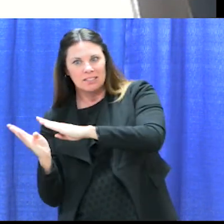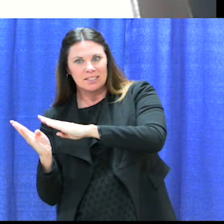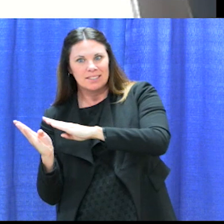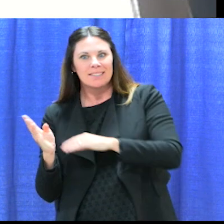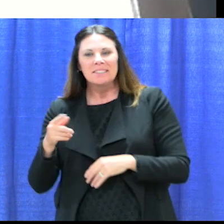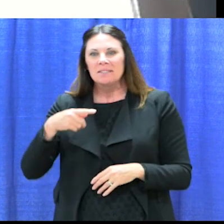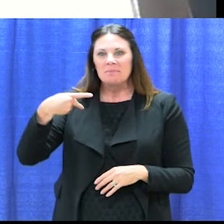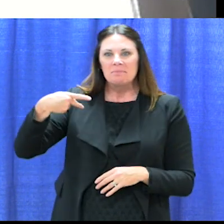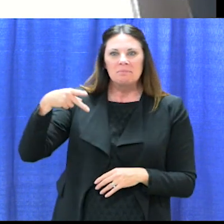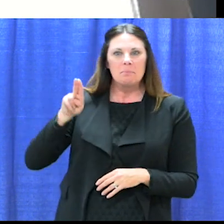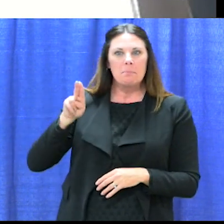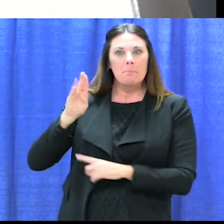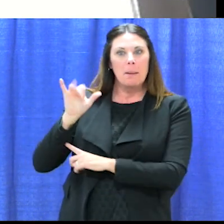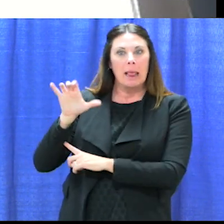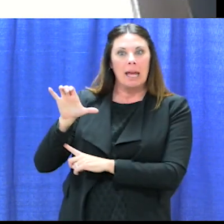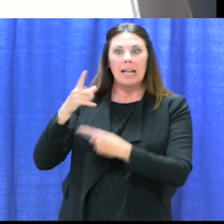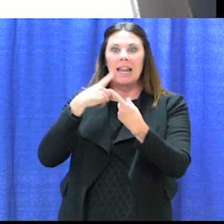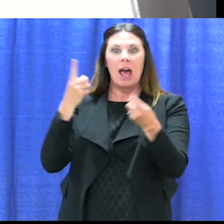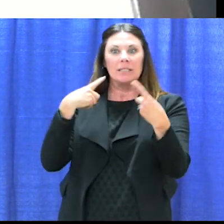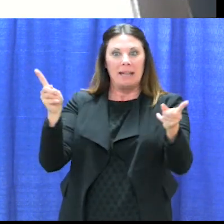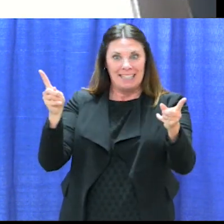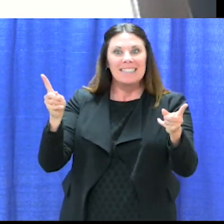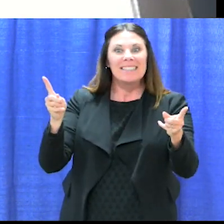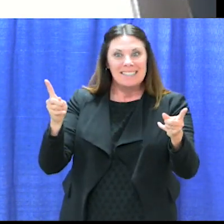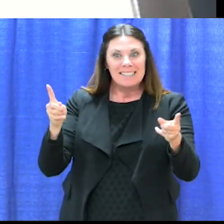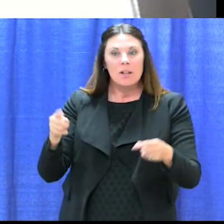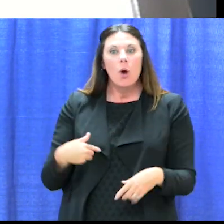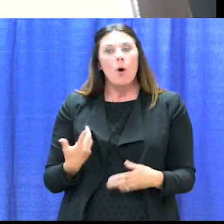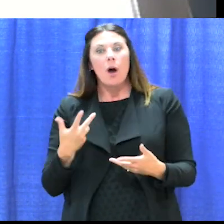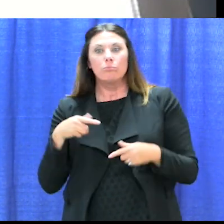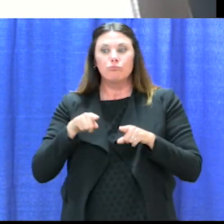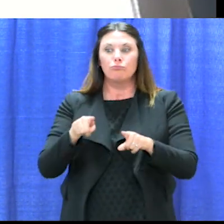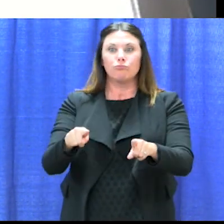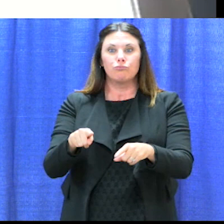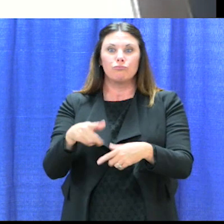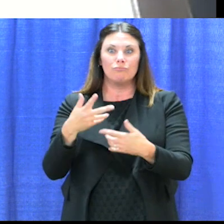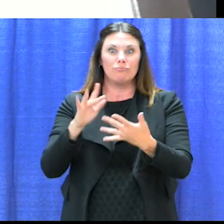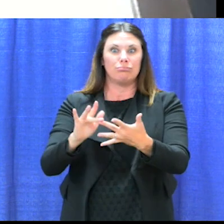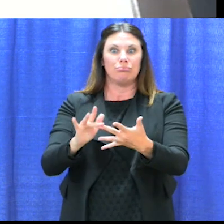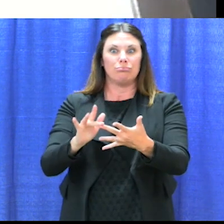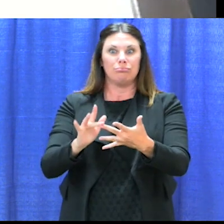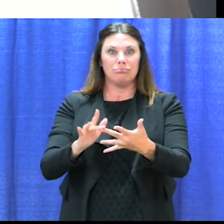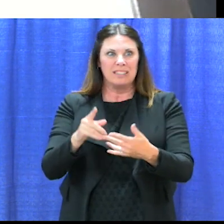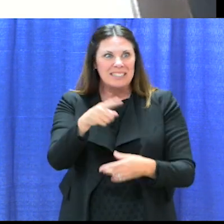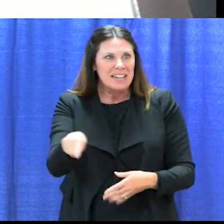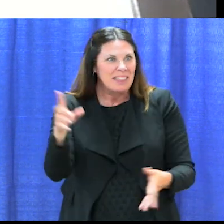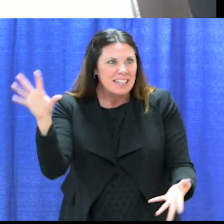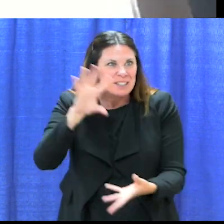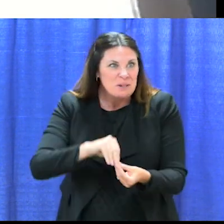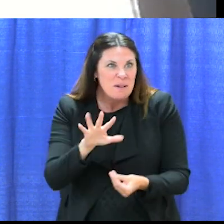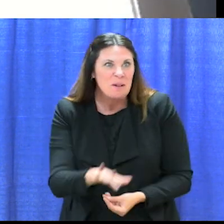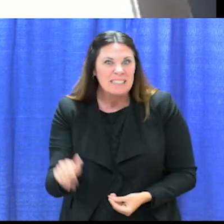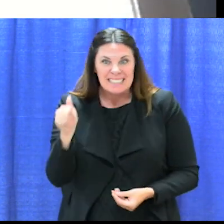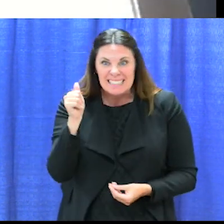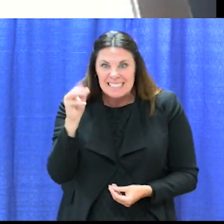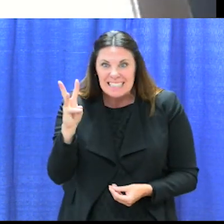And so those will reach all of our video subscribers which is about 16 million folks nationwide.